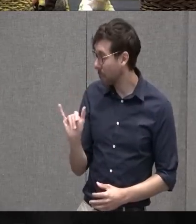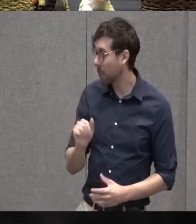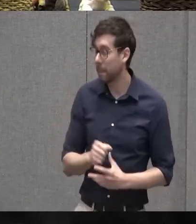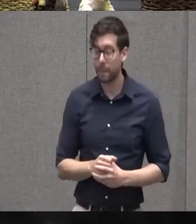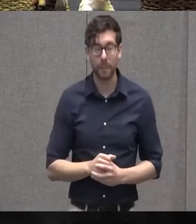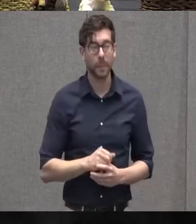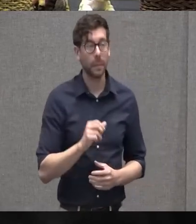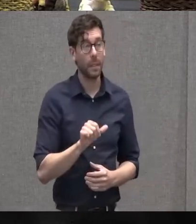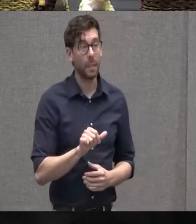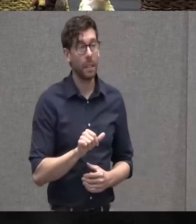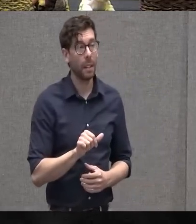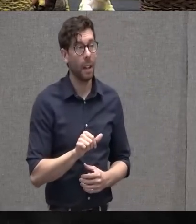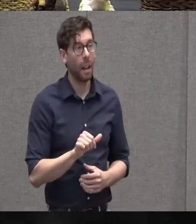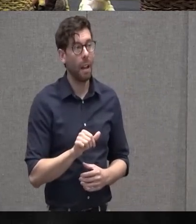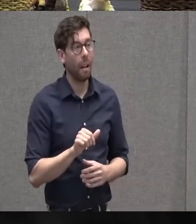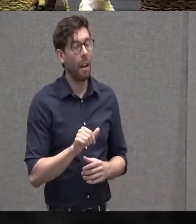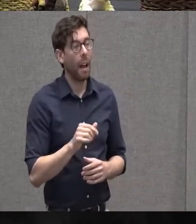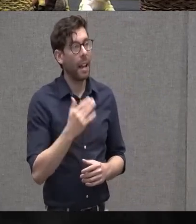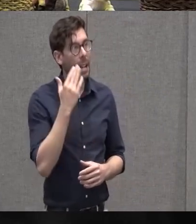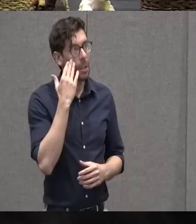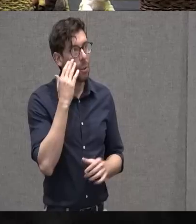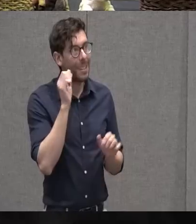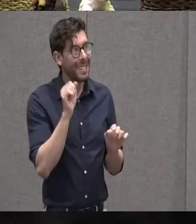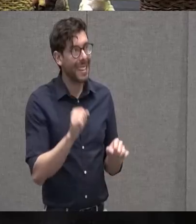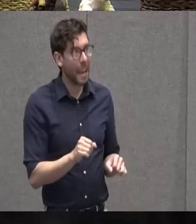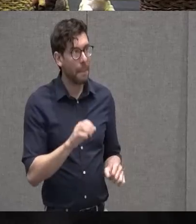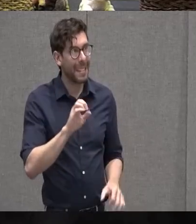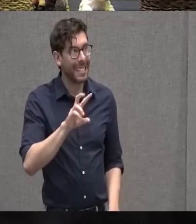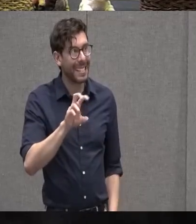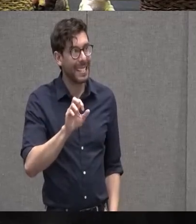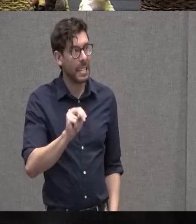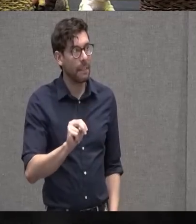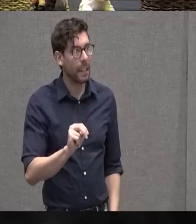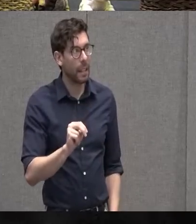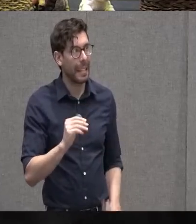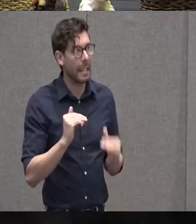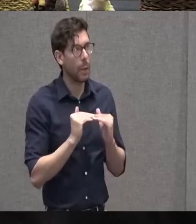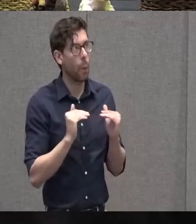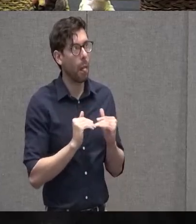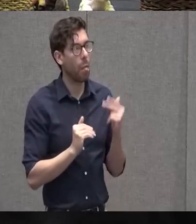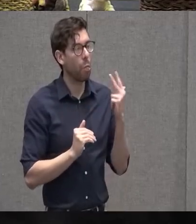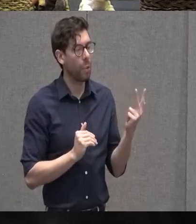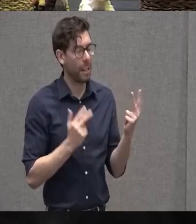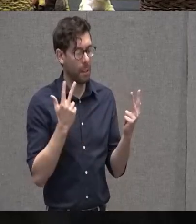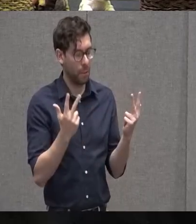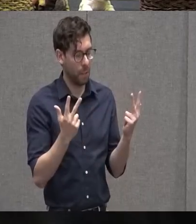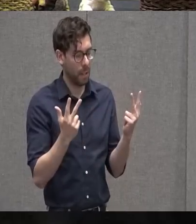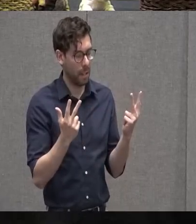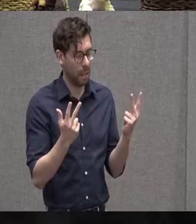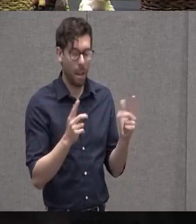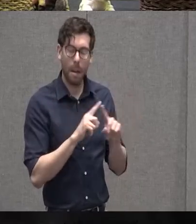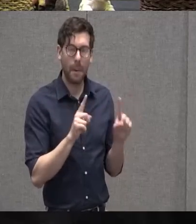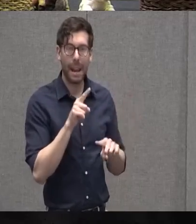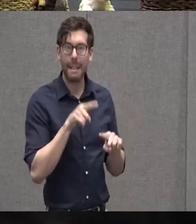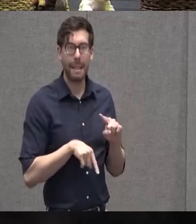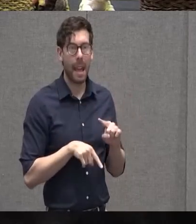is that you can make it even three and three. But Miss Abby, I can't do that 'cause there's only one item that's priced at three.